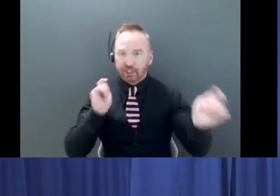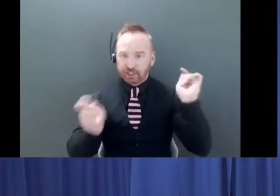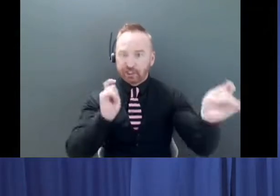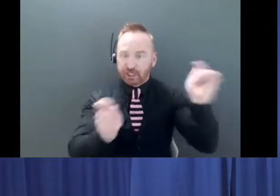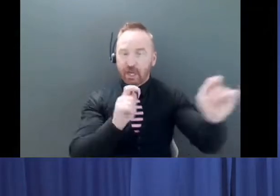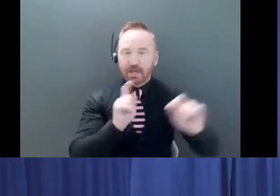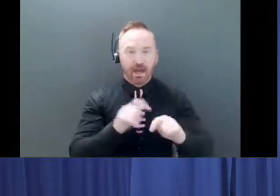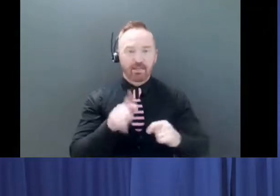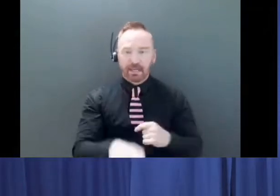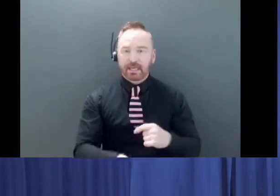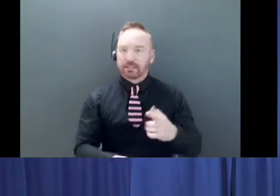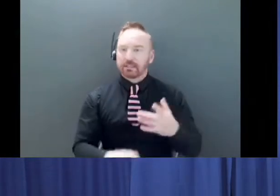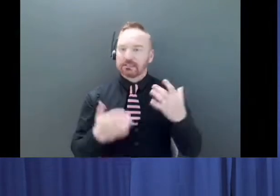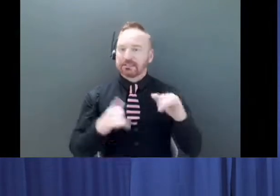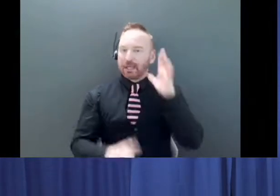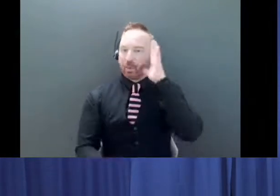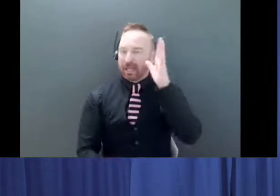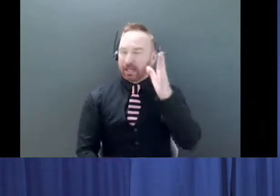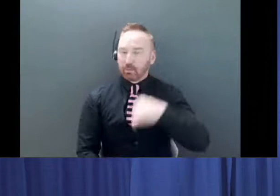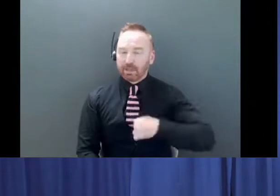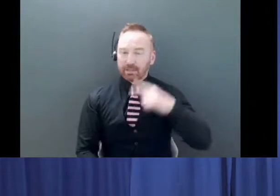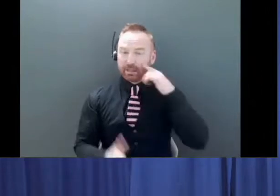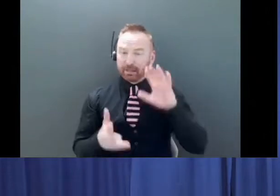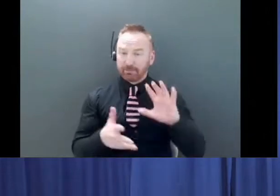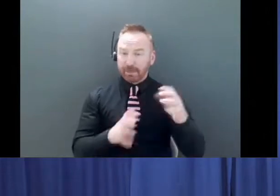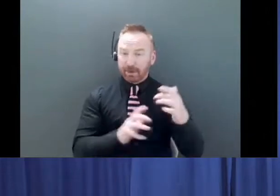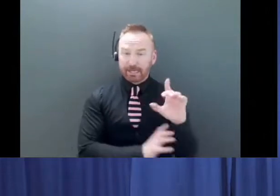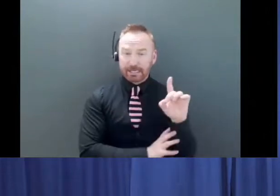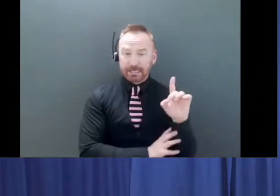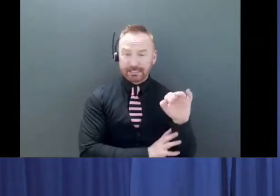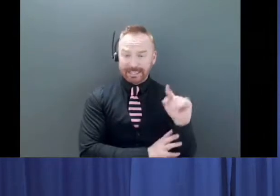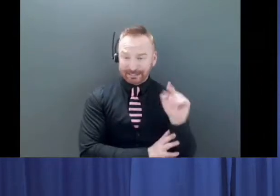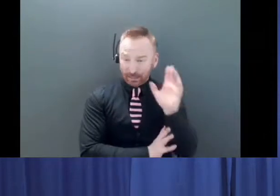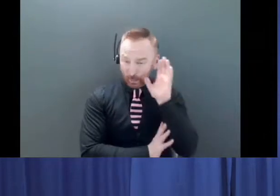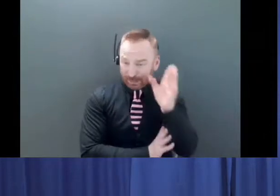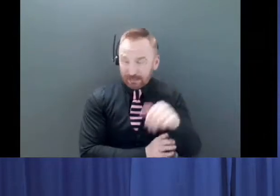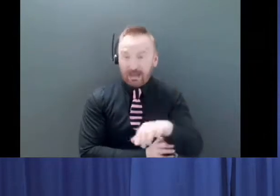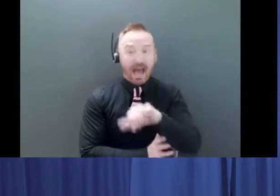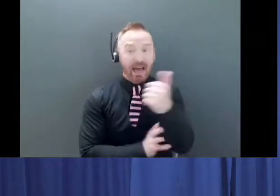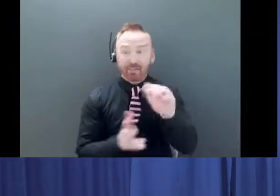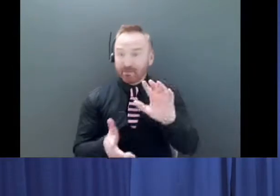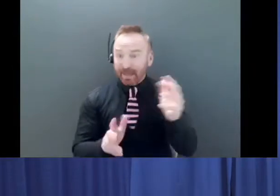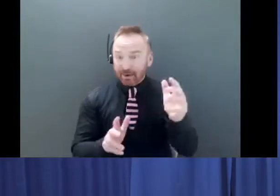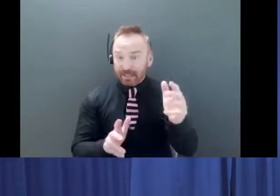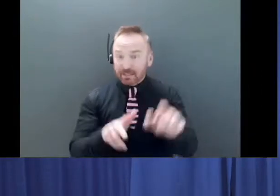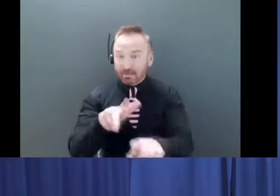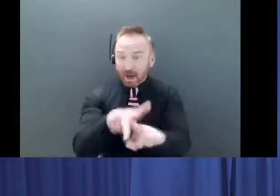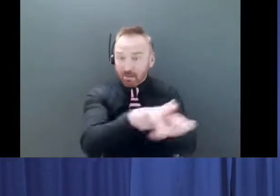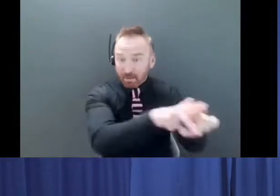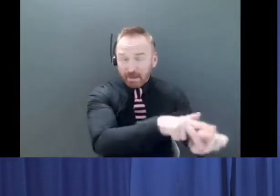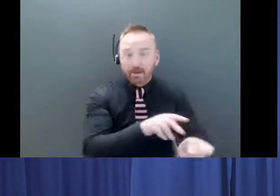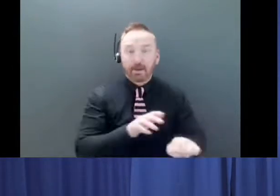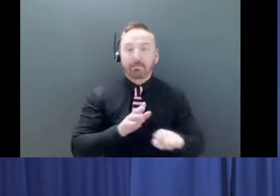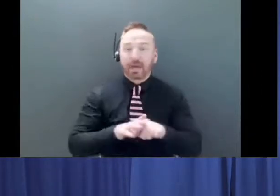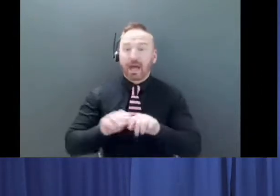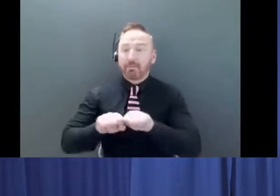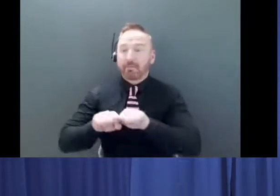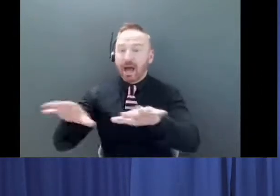We may see other outbreaks, and we may even see fading immunity in our population.